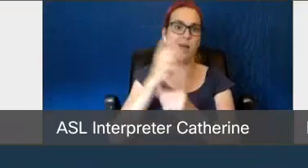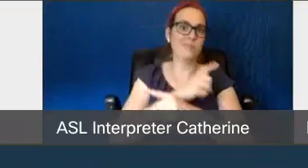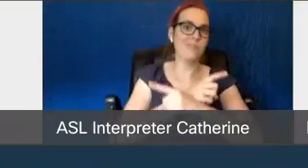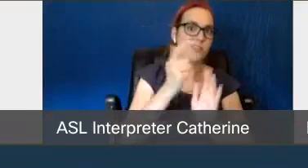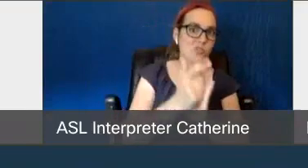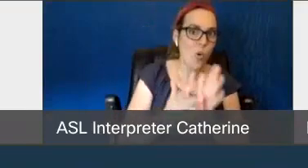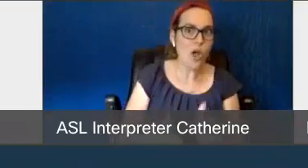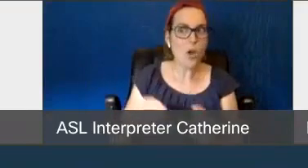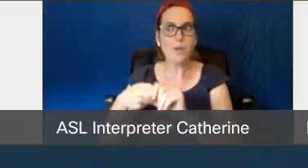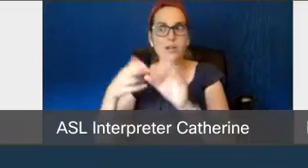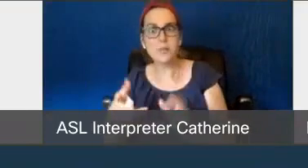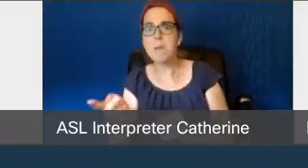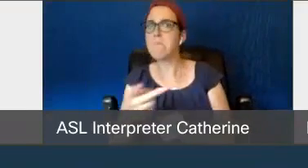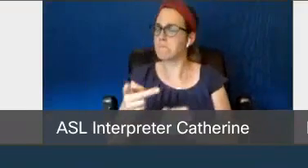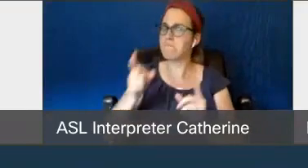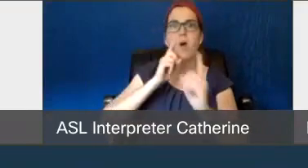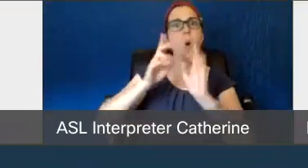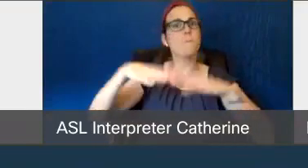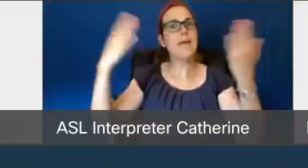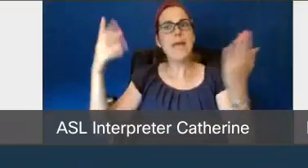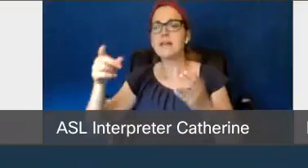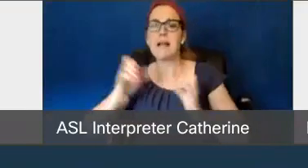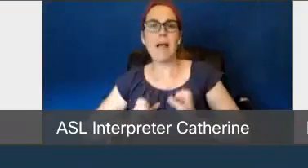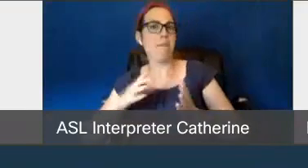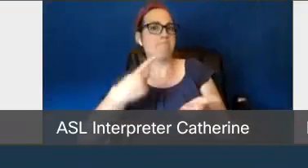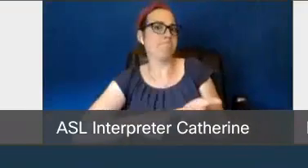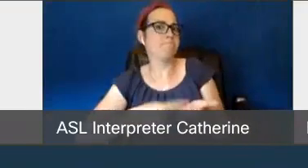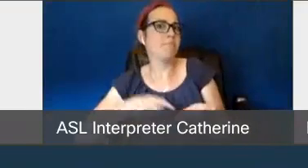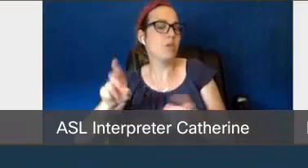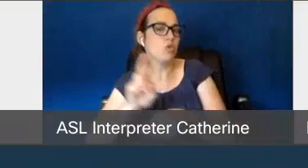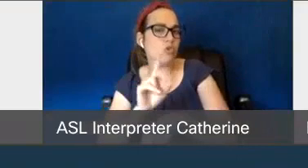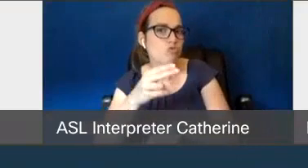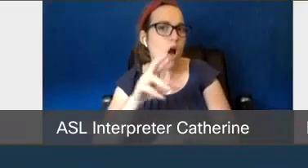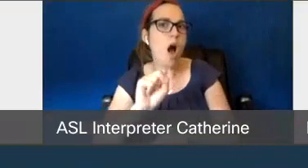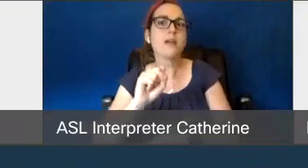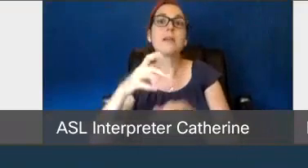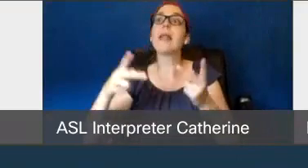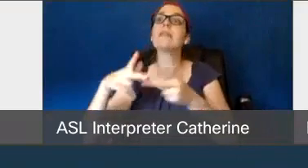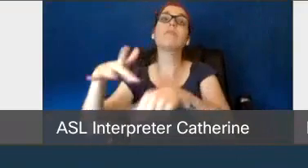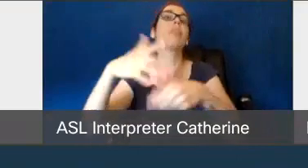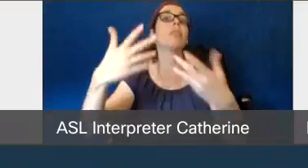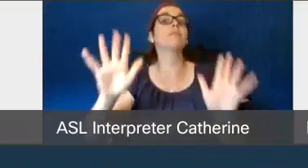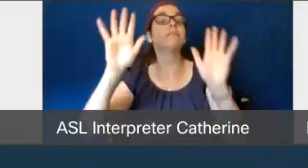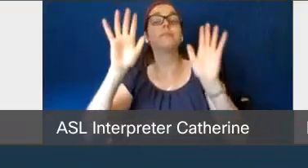they're talking about places that they were, and they're talking about all this with the prosecutor being around and I believe Dr. Marlowe